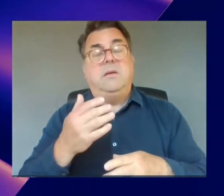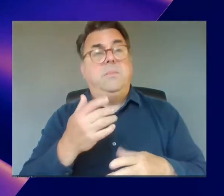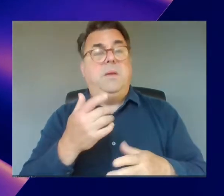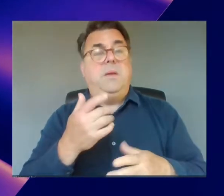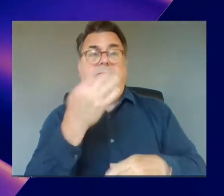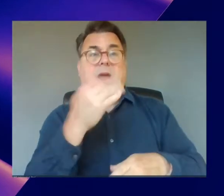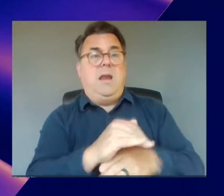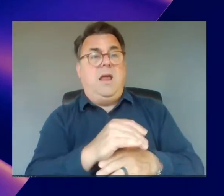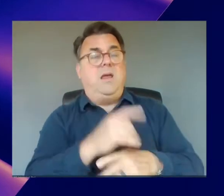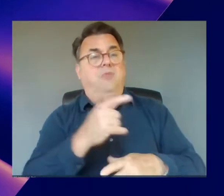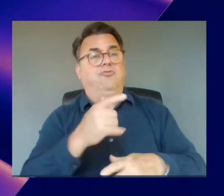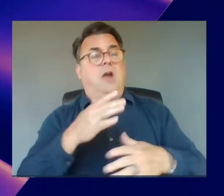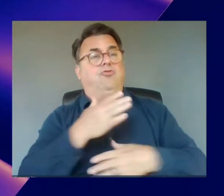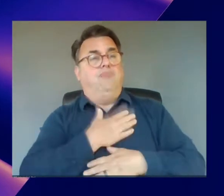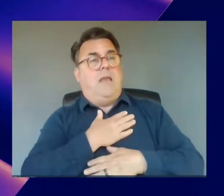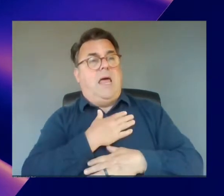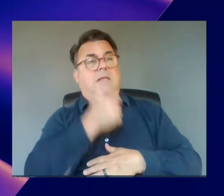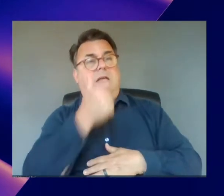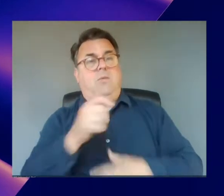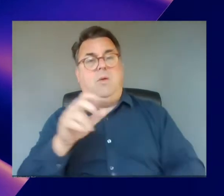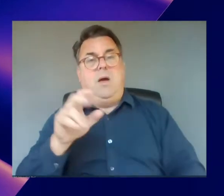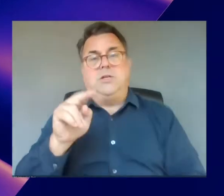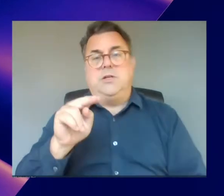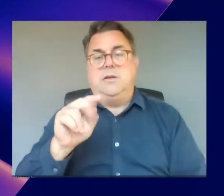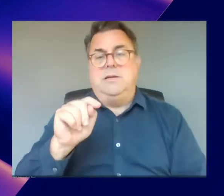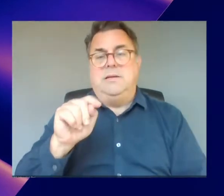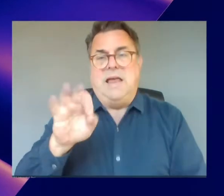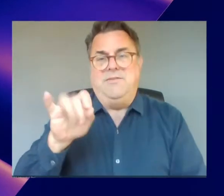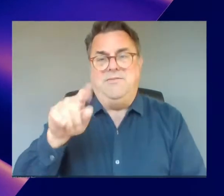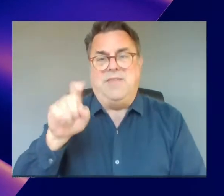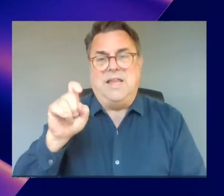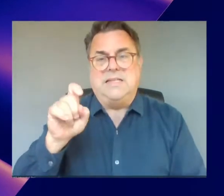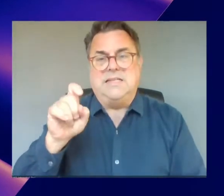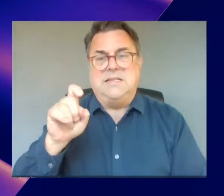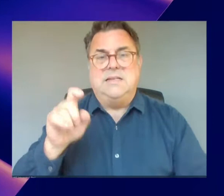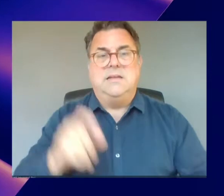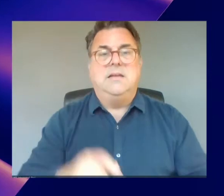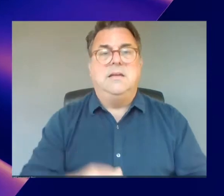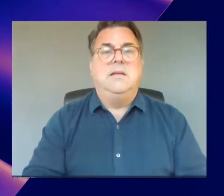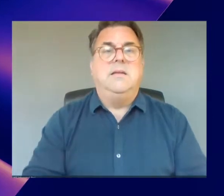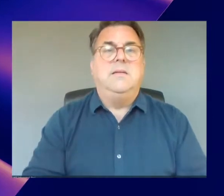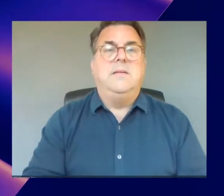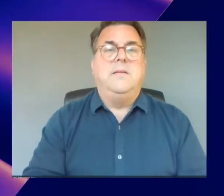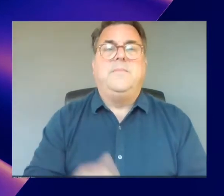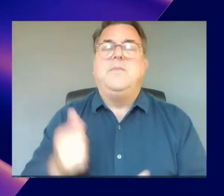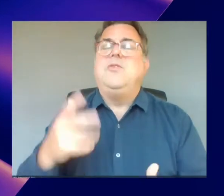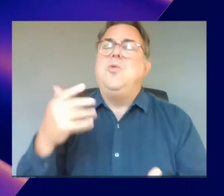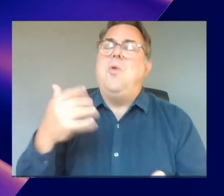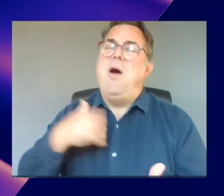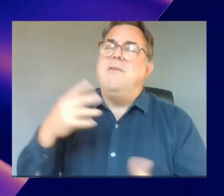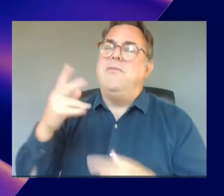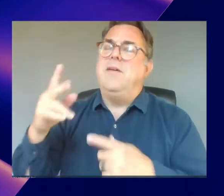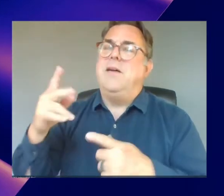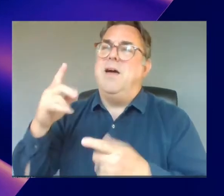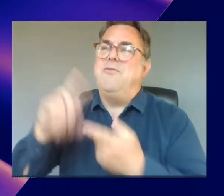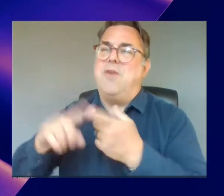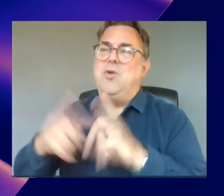[Steve] Right, exactly. Exactly. I don't wanna get paged. Do you? Oh no, just, everyone has a dev friend who's probably gone through that pain of what you were saying and we like our friends.